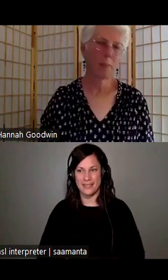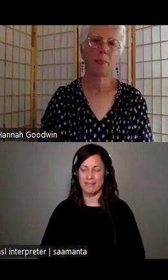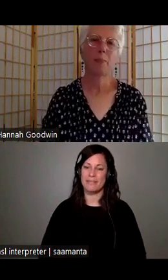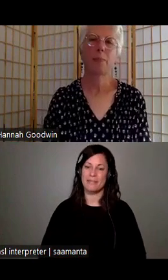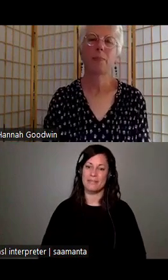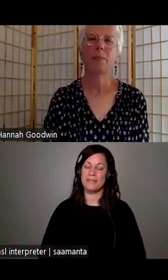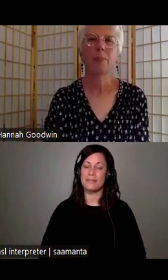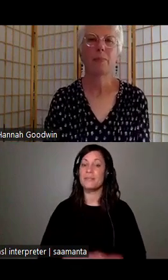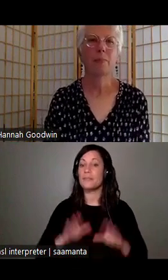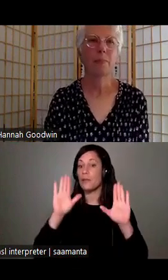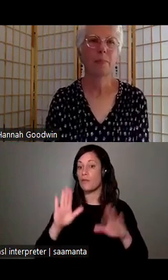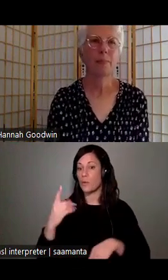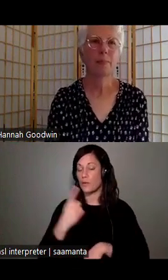All right, have a wonderful day everybody.